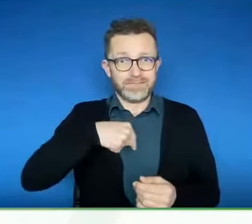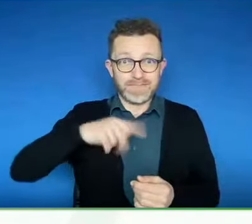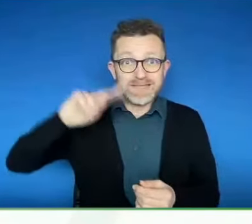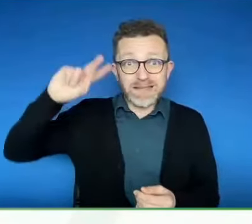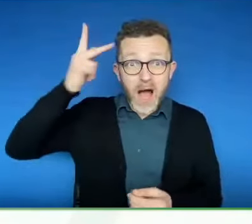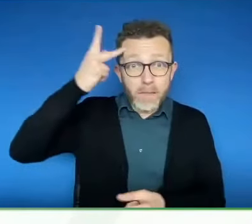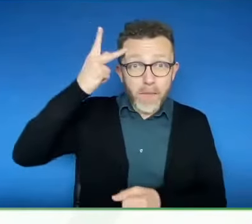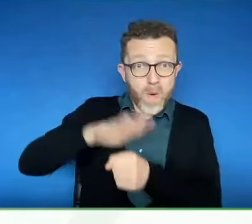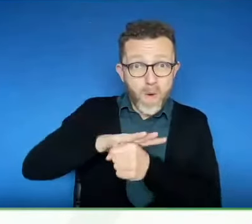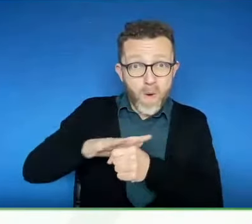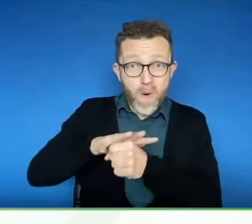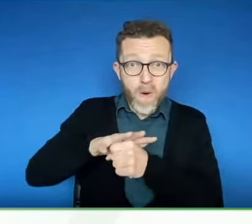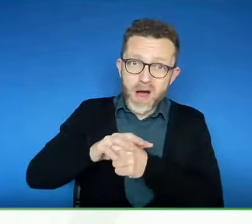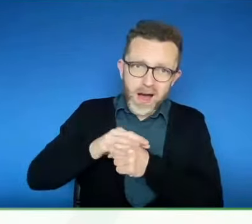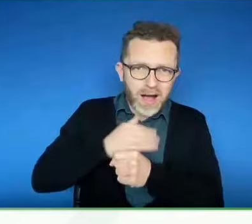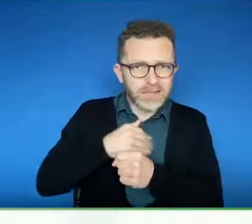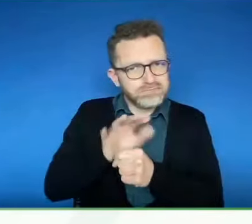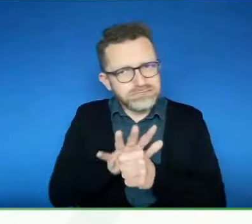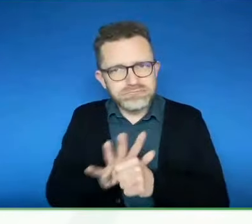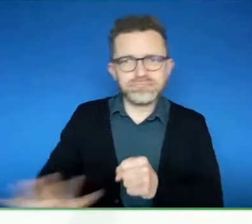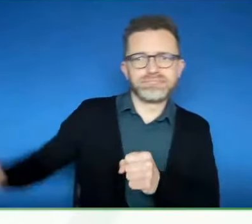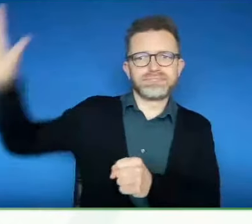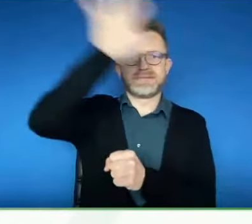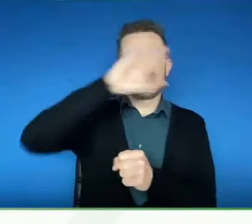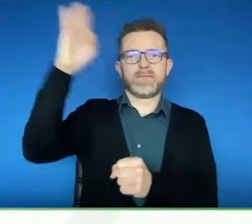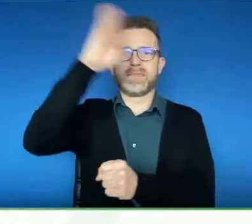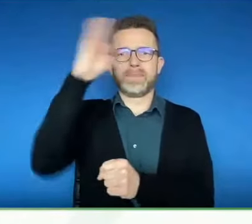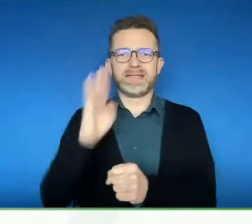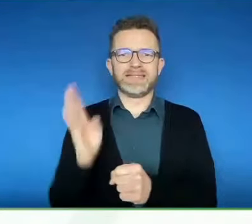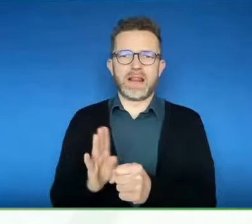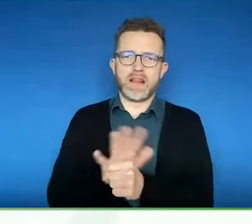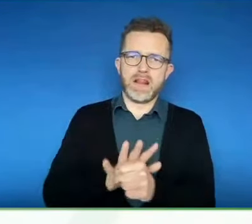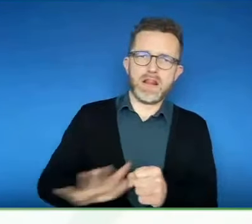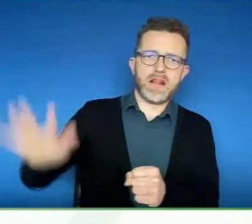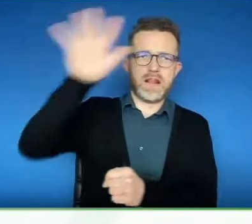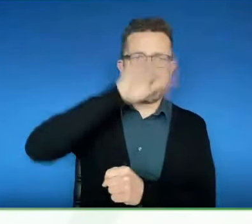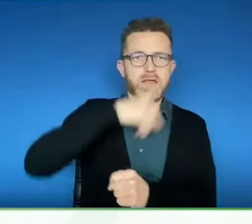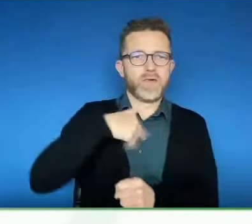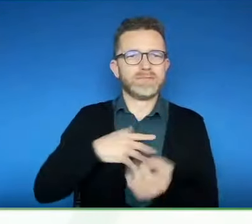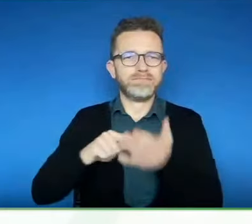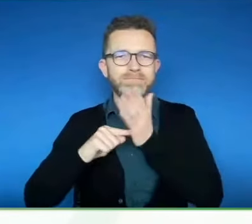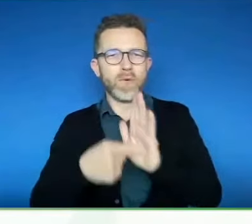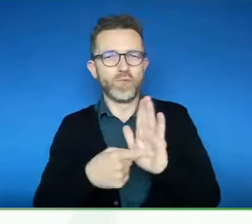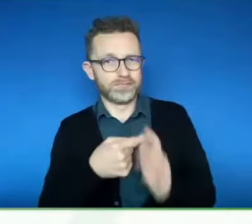So there you will find the QR code on the left I believe the guide in